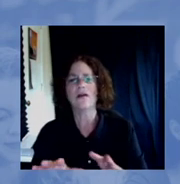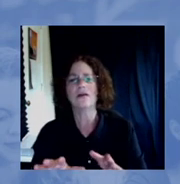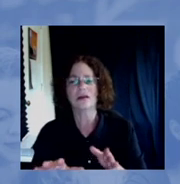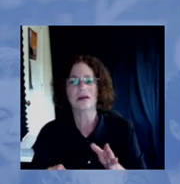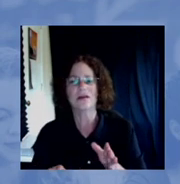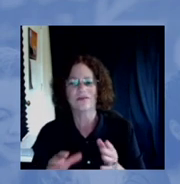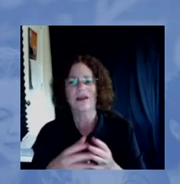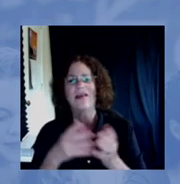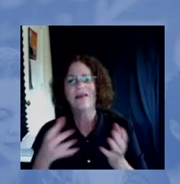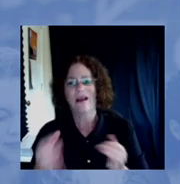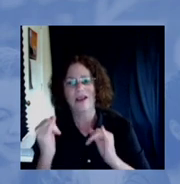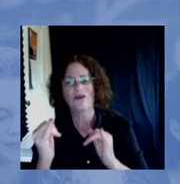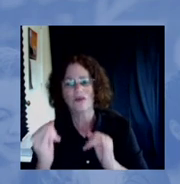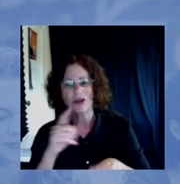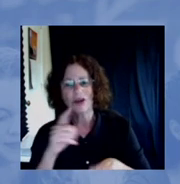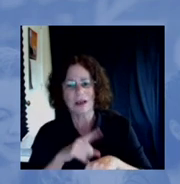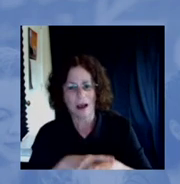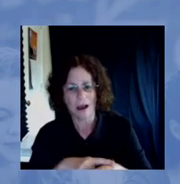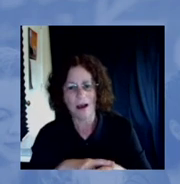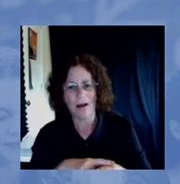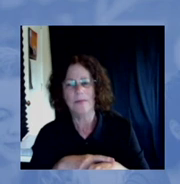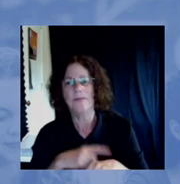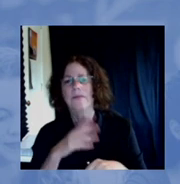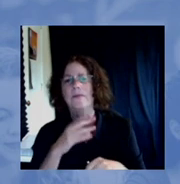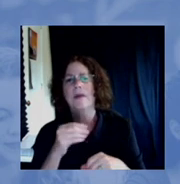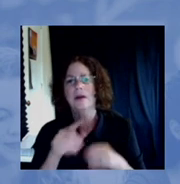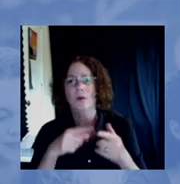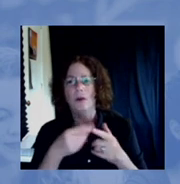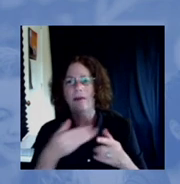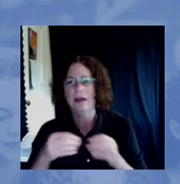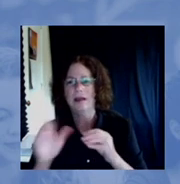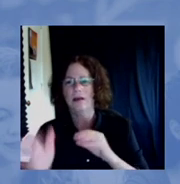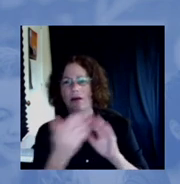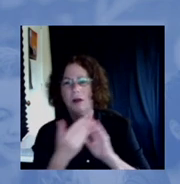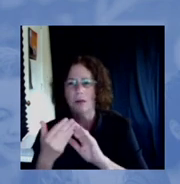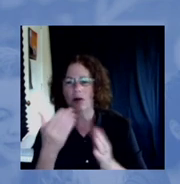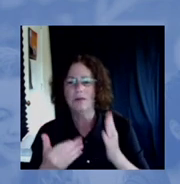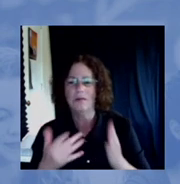AND WHEN THINGS IN THEIR COMMUNITIES MIGHT LOOK AND FEEL KIND OF NORMAL IN SOME COMMUNITIES